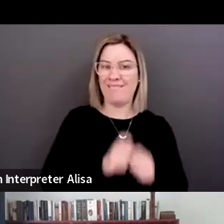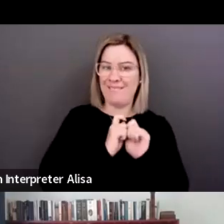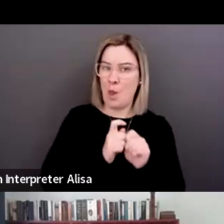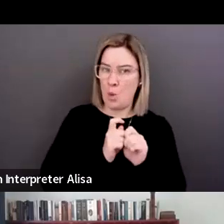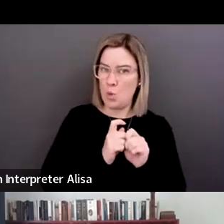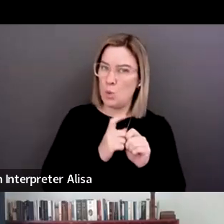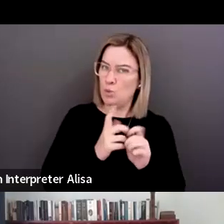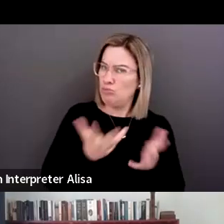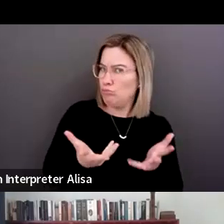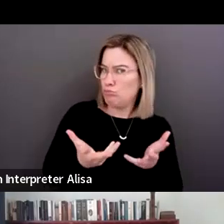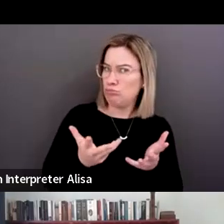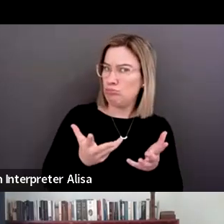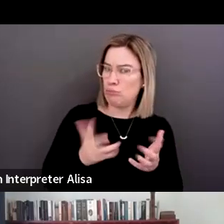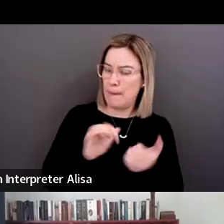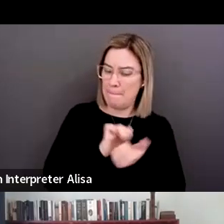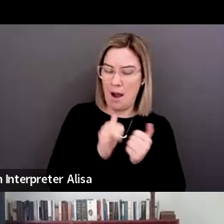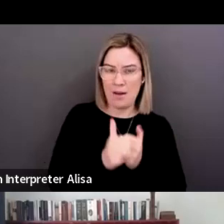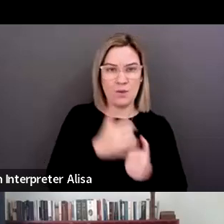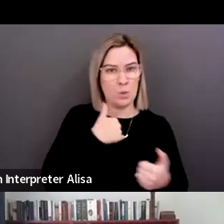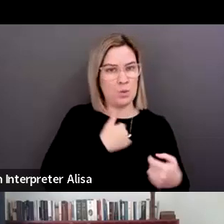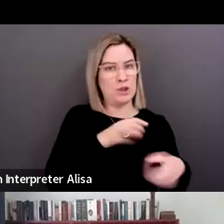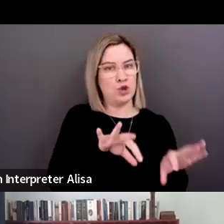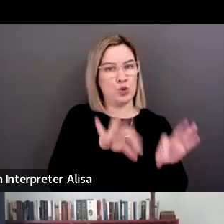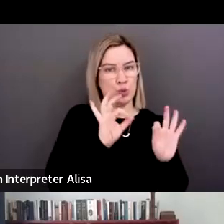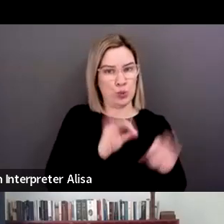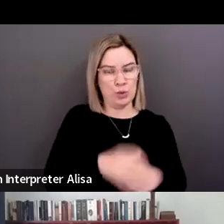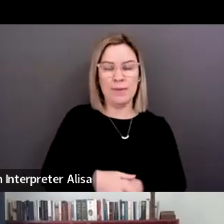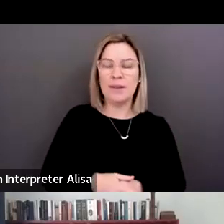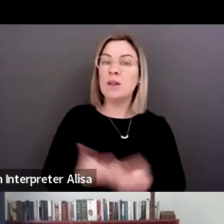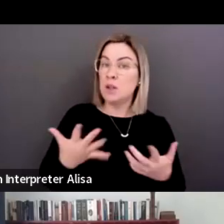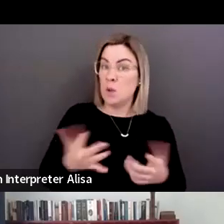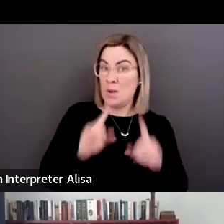policy, maybe we should develop policy of our own that aligns our ethics and